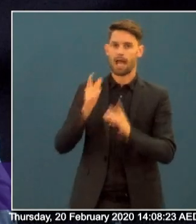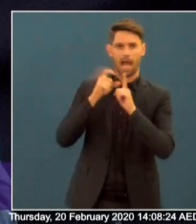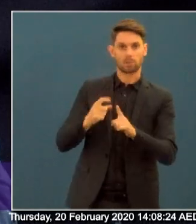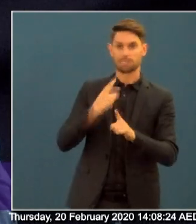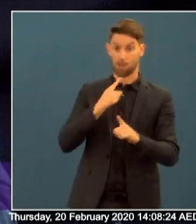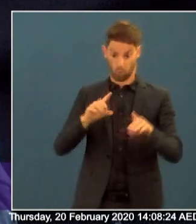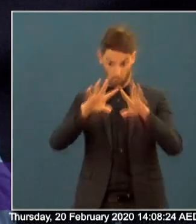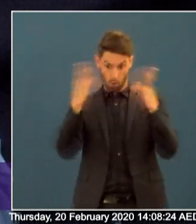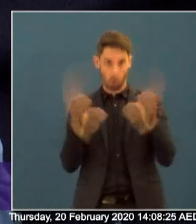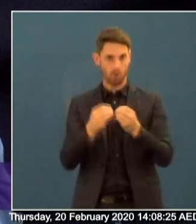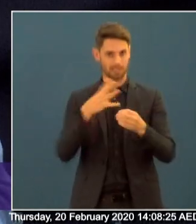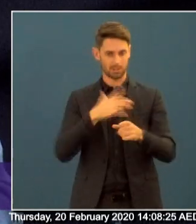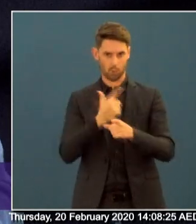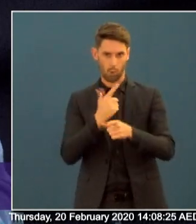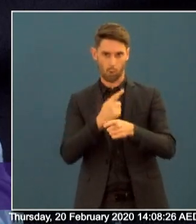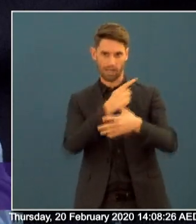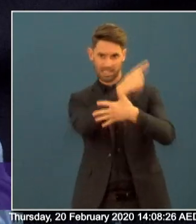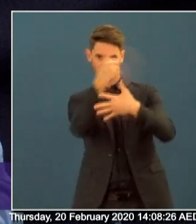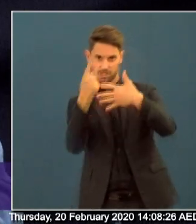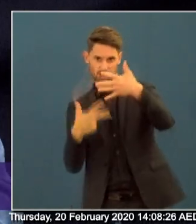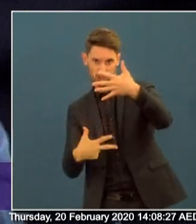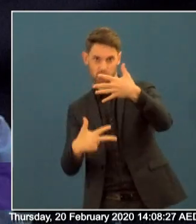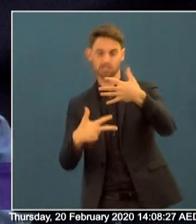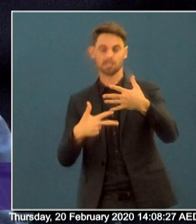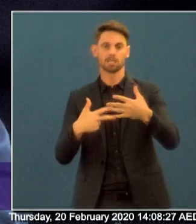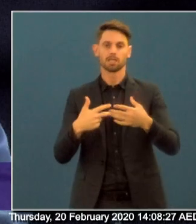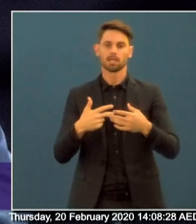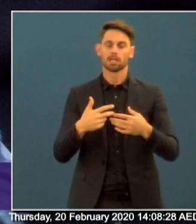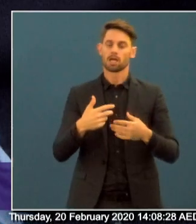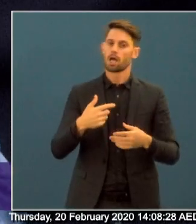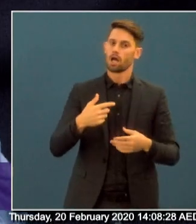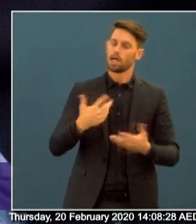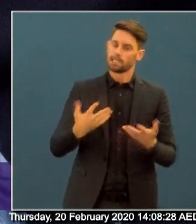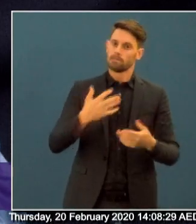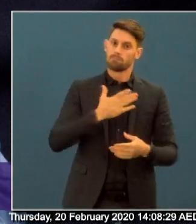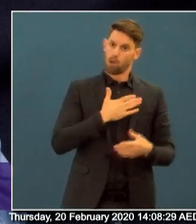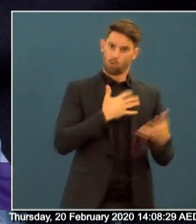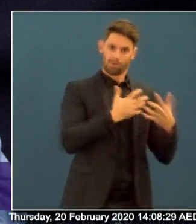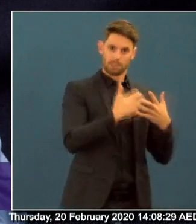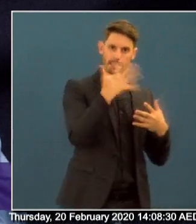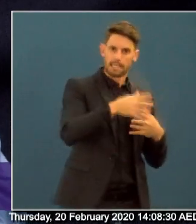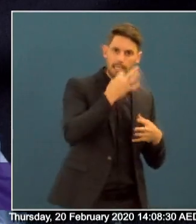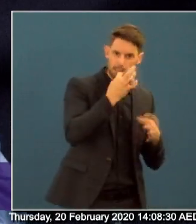Whilst we've been able to progress some of our own research, I'm, at this stage,